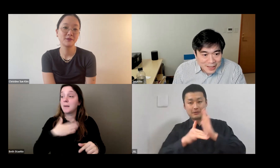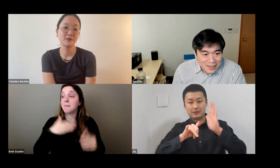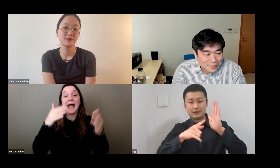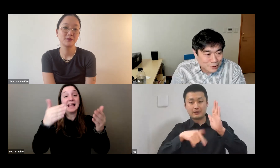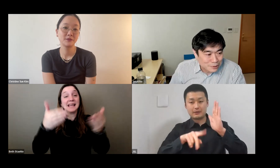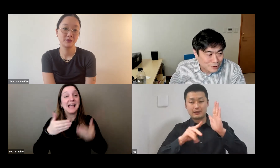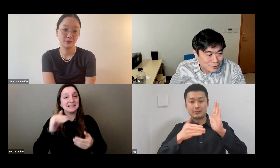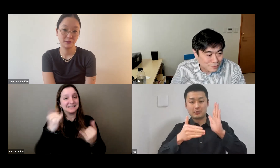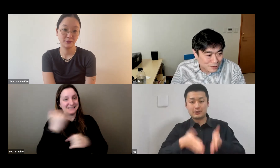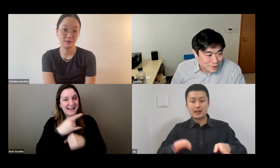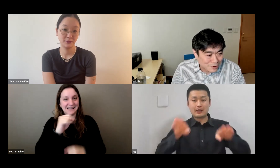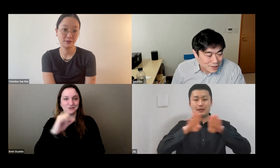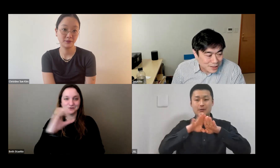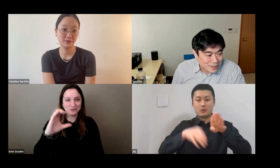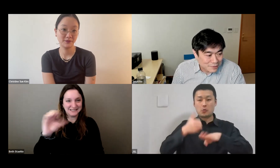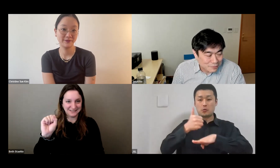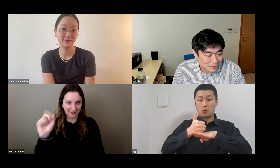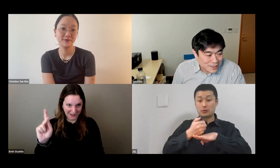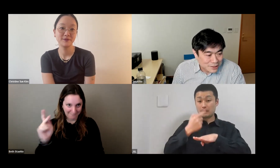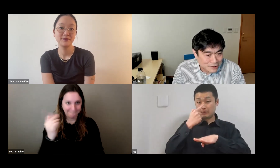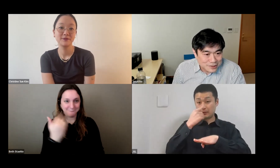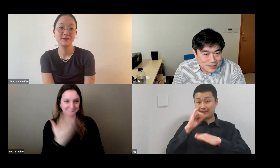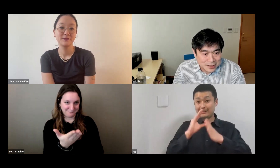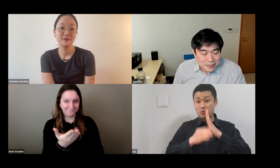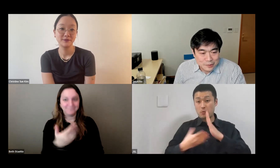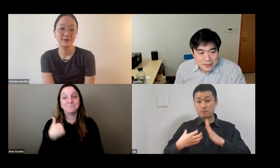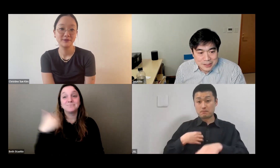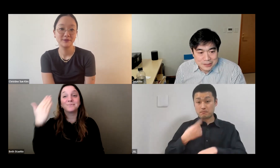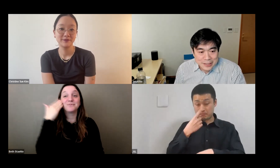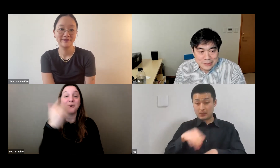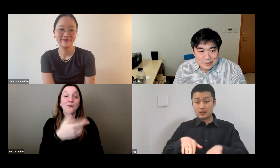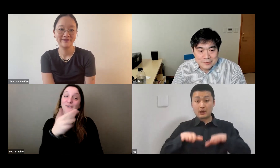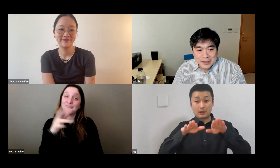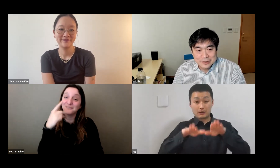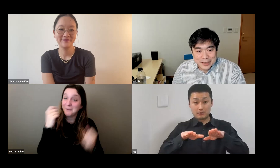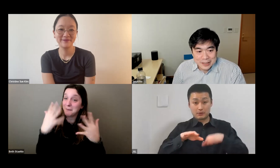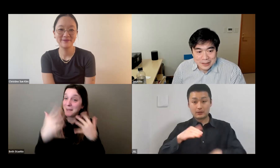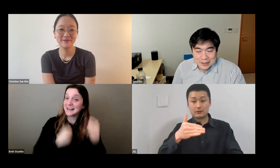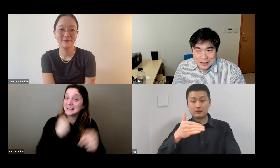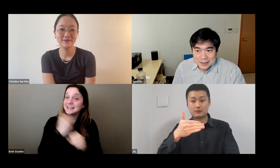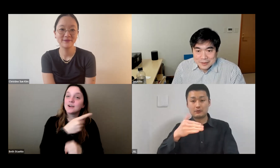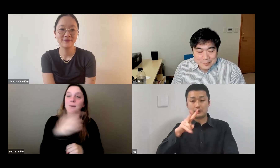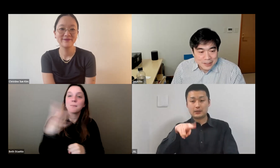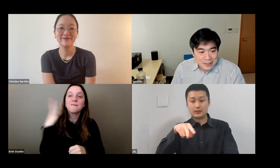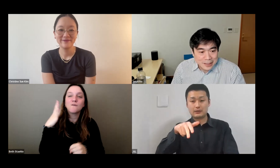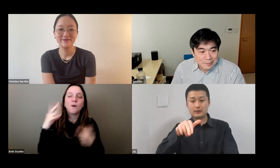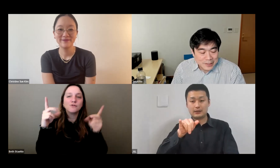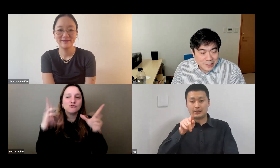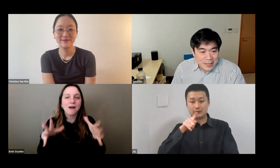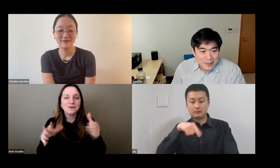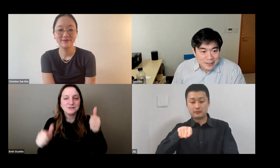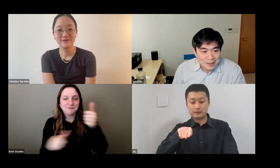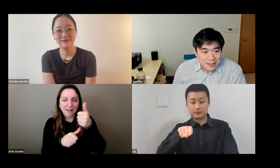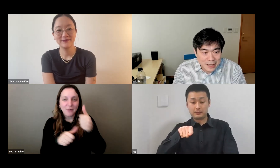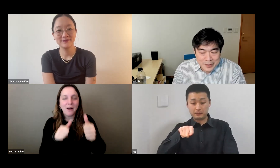I've known her for many years. She was a Directors Fellow at the Media Media Lab at MIT.